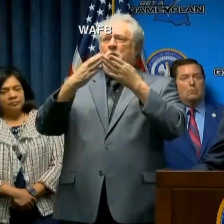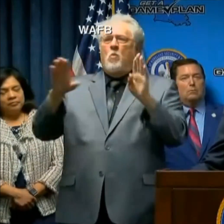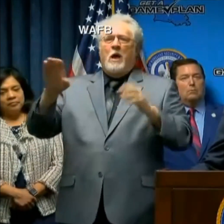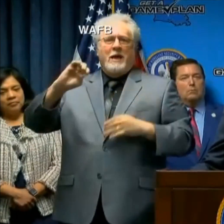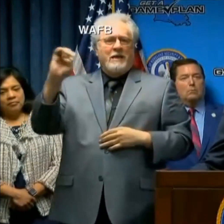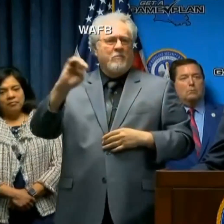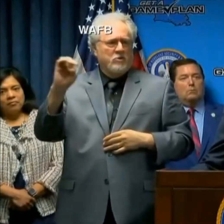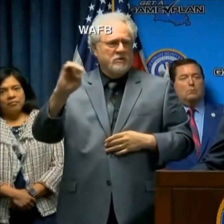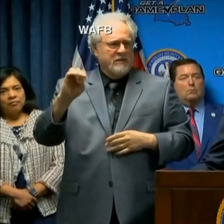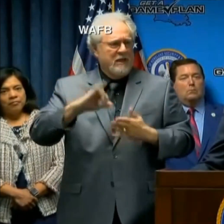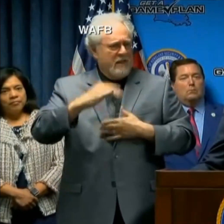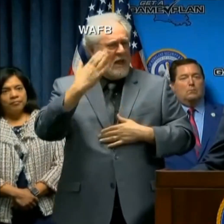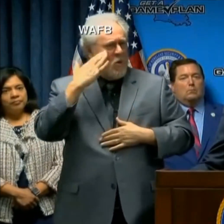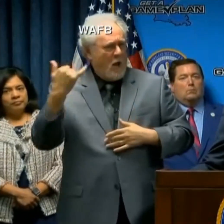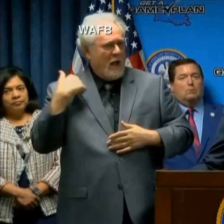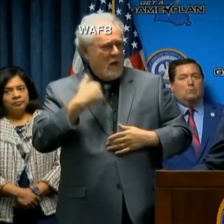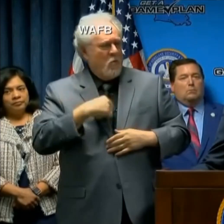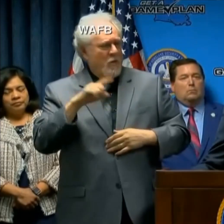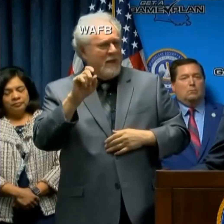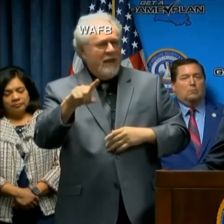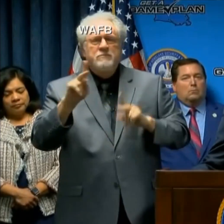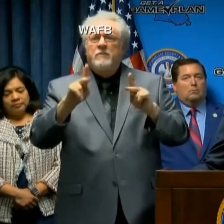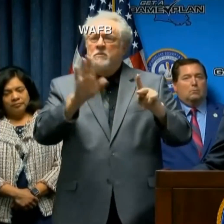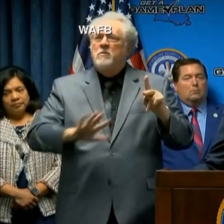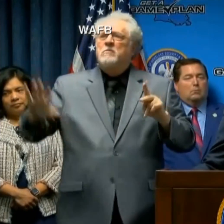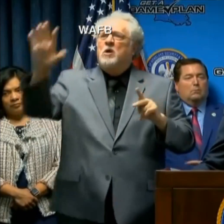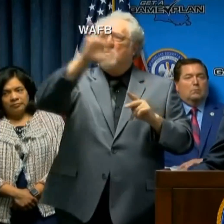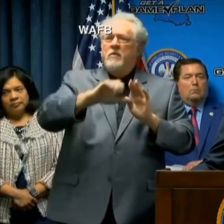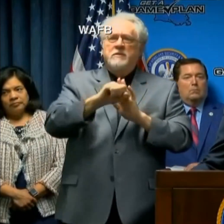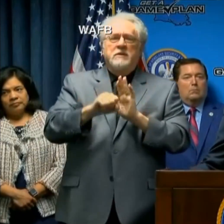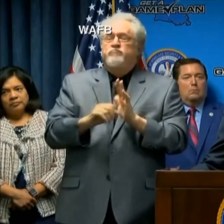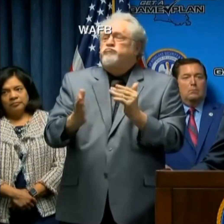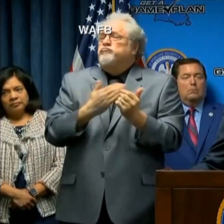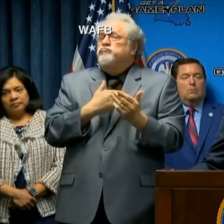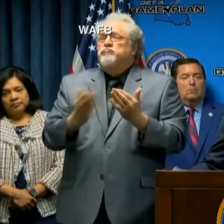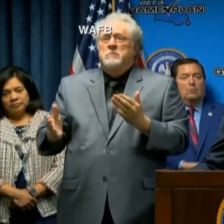that's why we're asking everyone around the state regardless of where they live